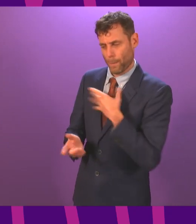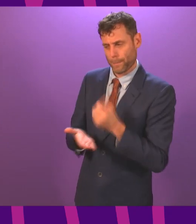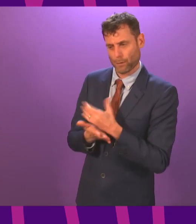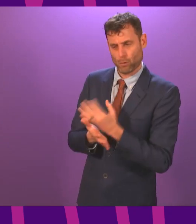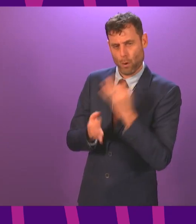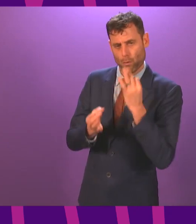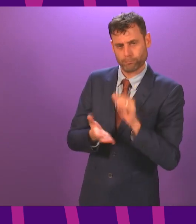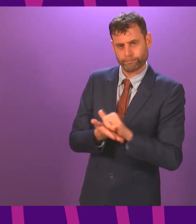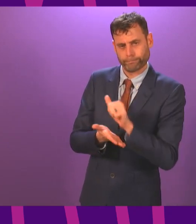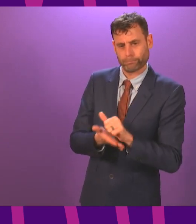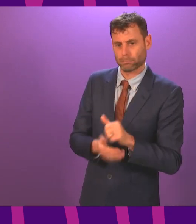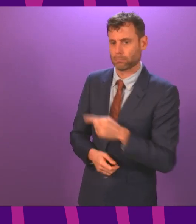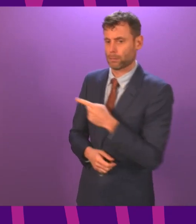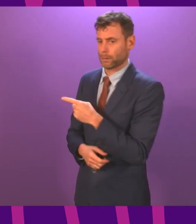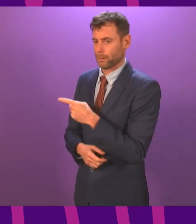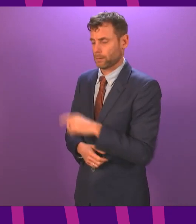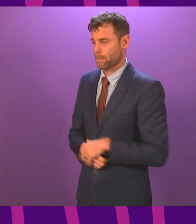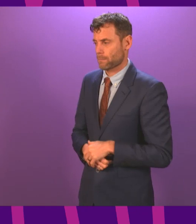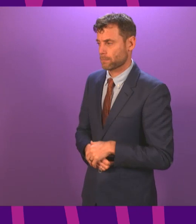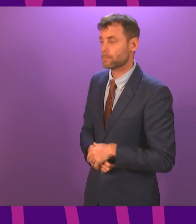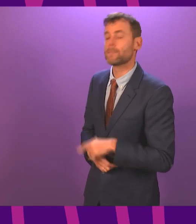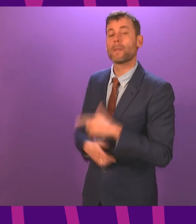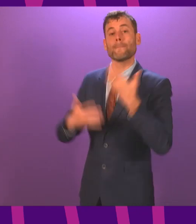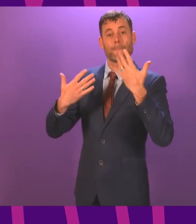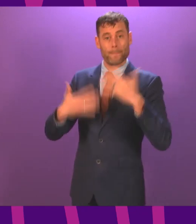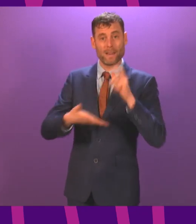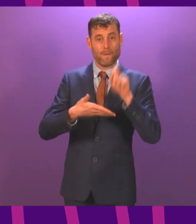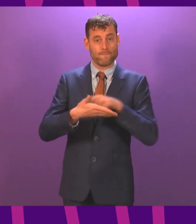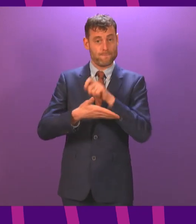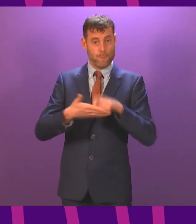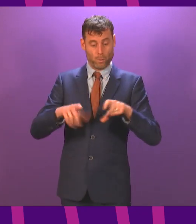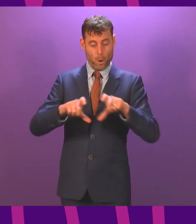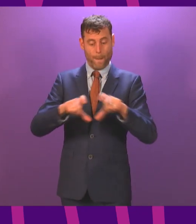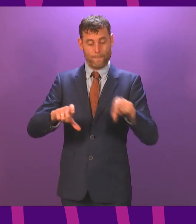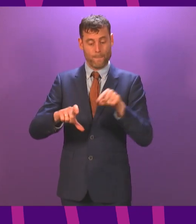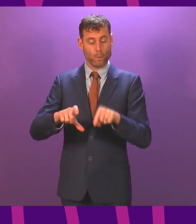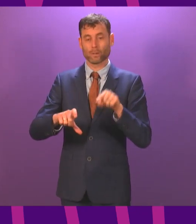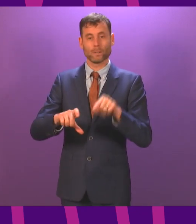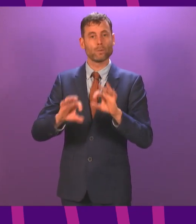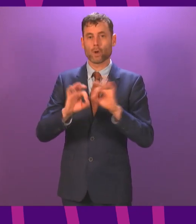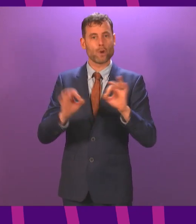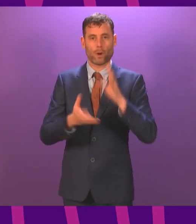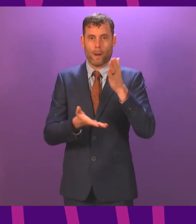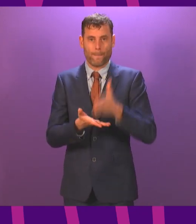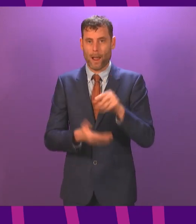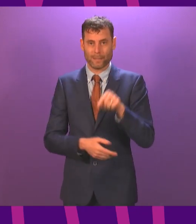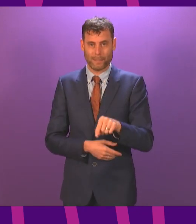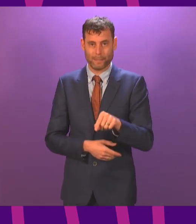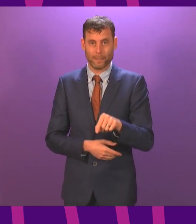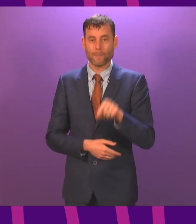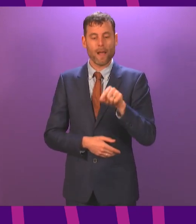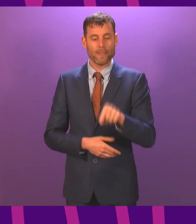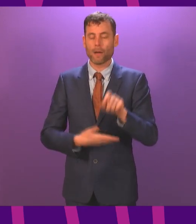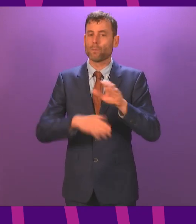in the Official Report. The Presiding Officer: Thank you, Mr Rumbles. Yes, it is the case that we had a vote on a motion that was non-binding, and I specifically said that it was not a